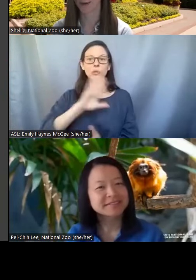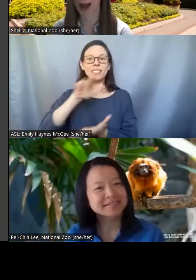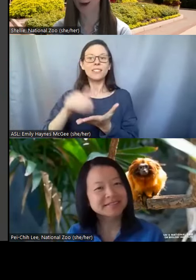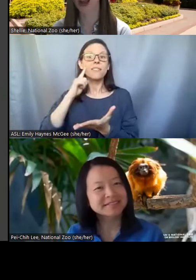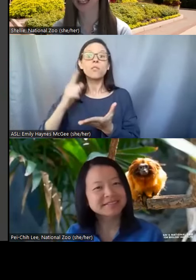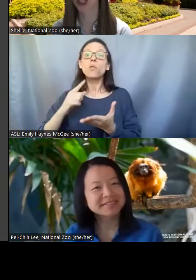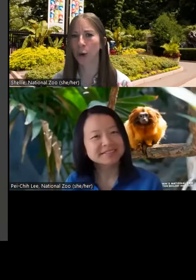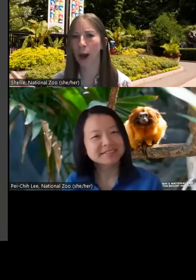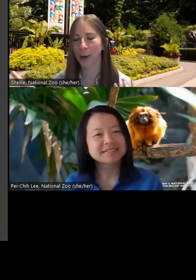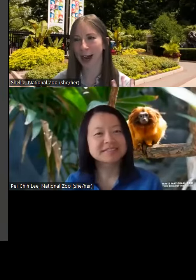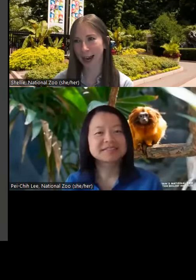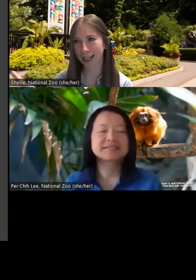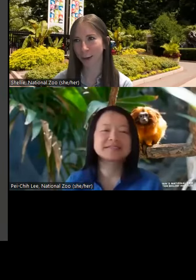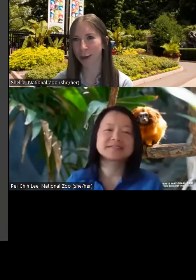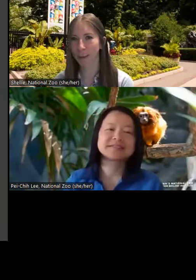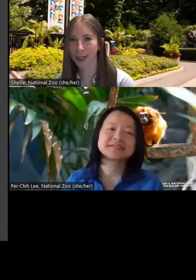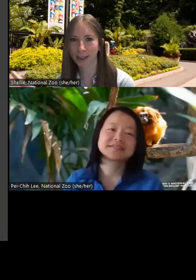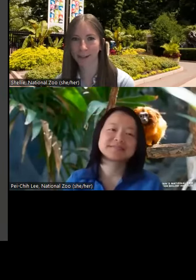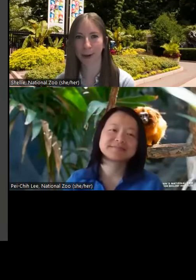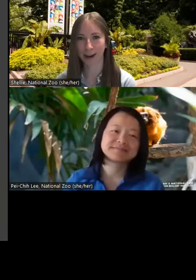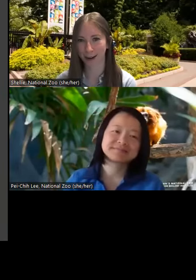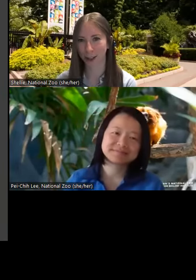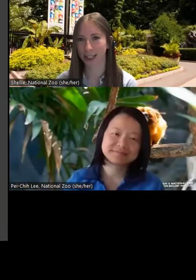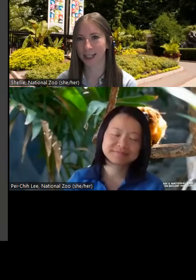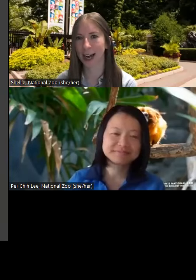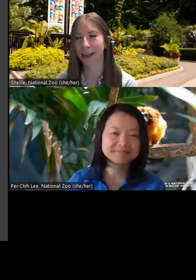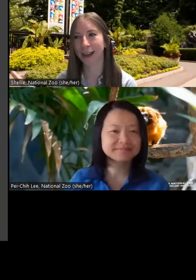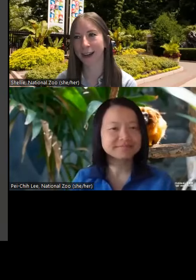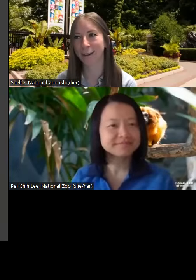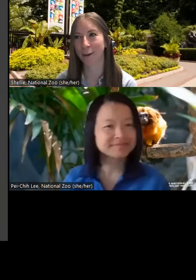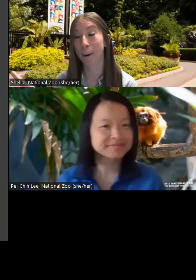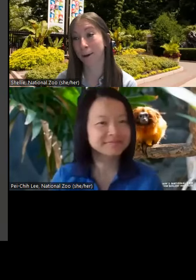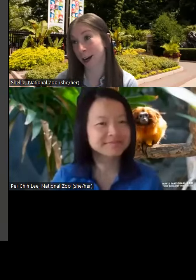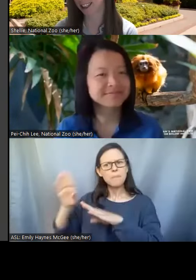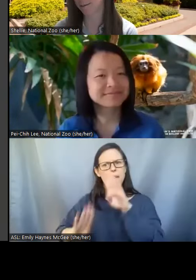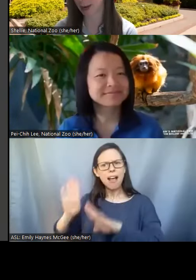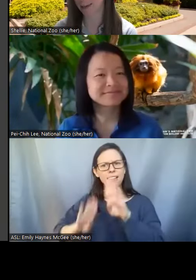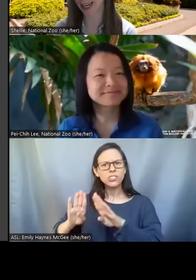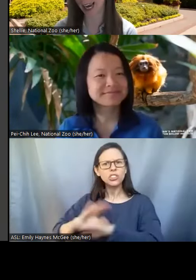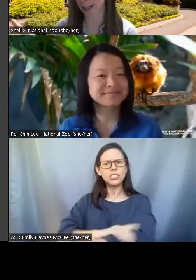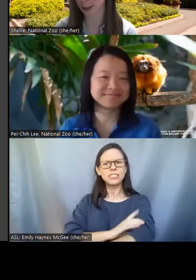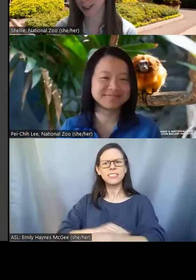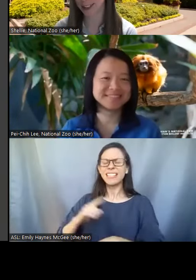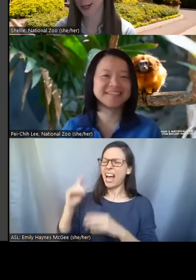Shellie: Wow, okay so when I hear Reproductive Biologists I think of lots of baby animals.